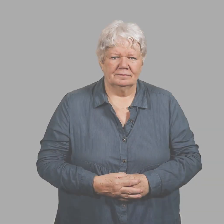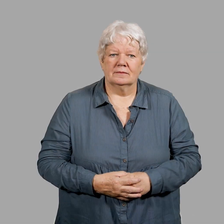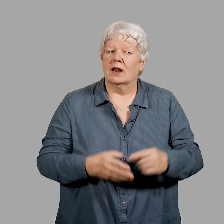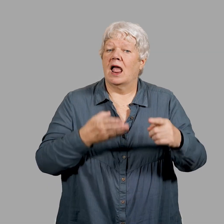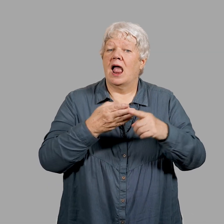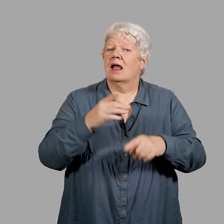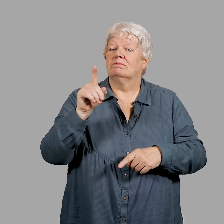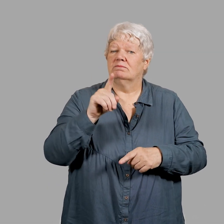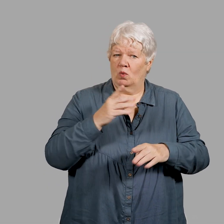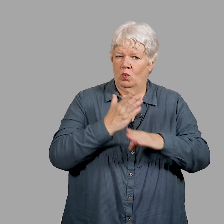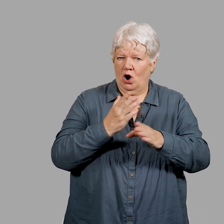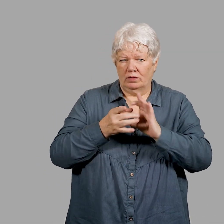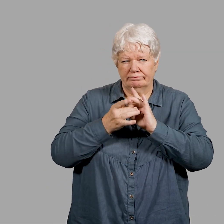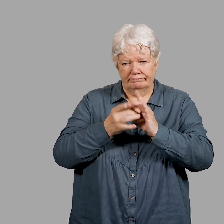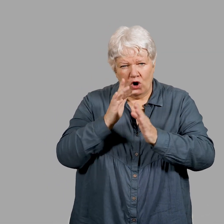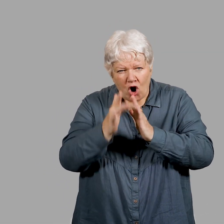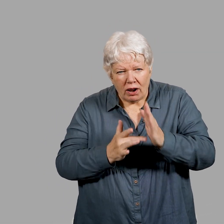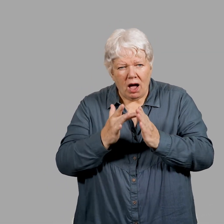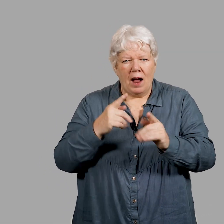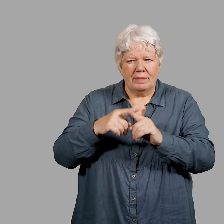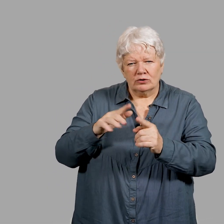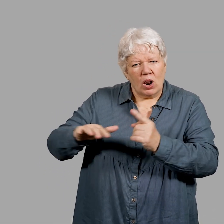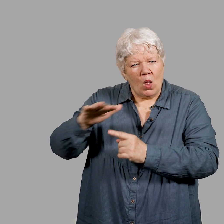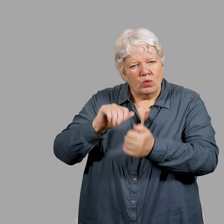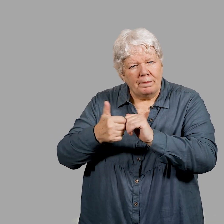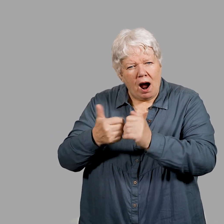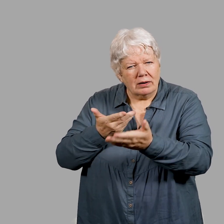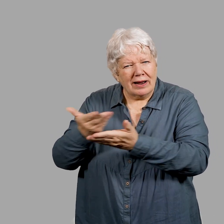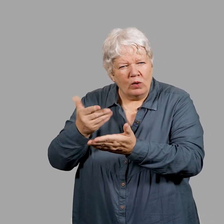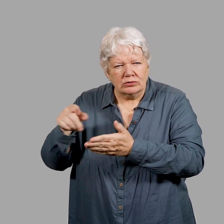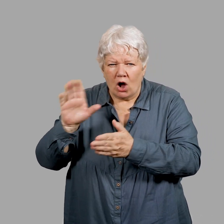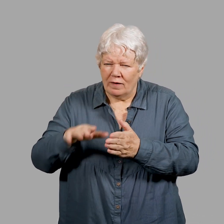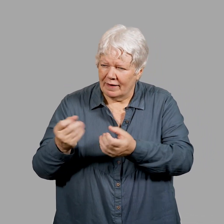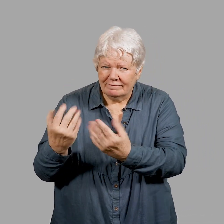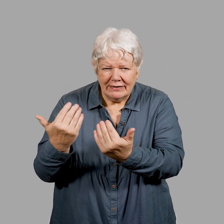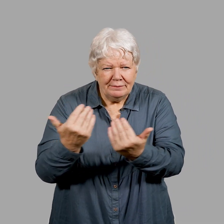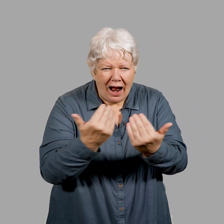Objective: Work with online and local partner counsellors for feedback